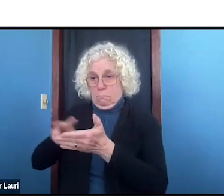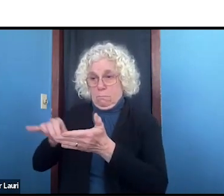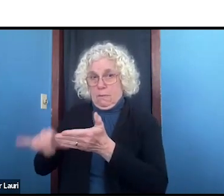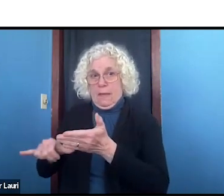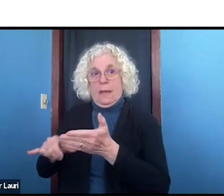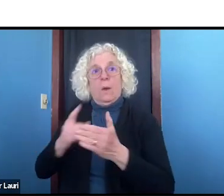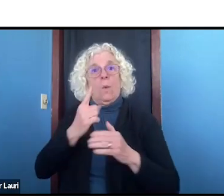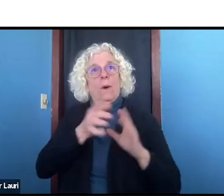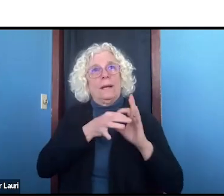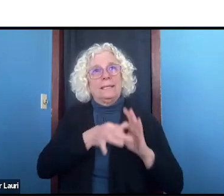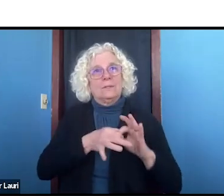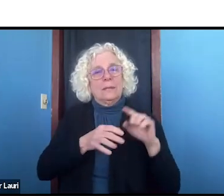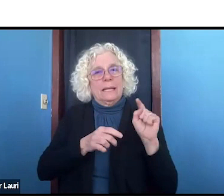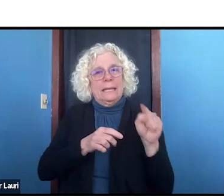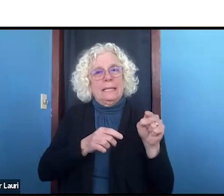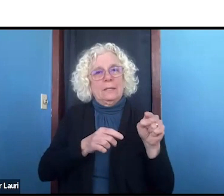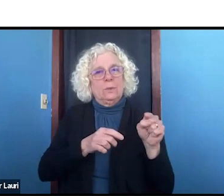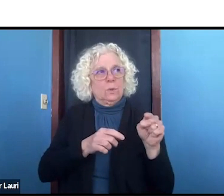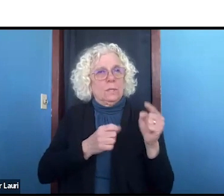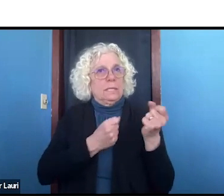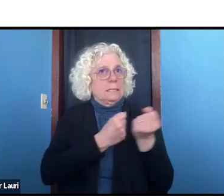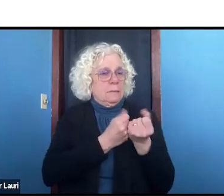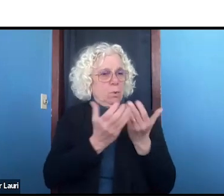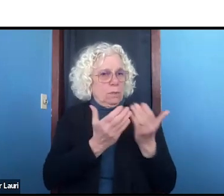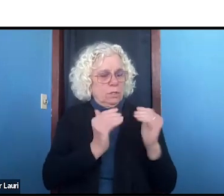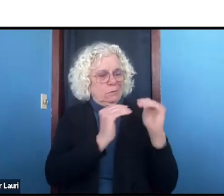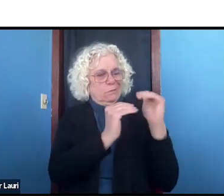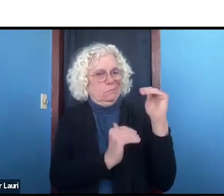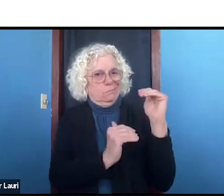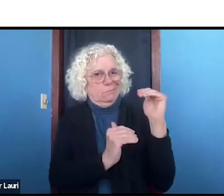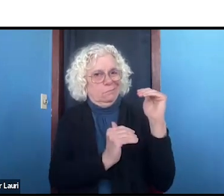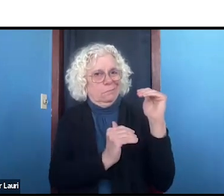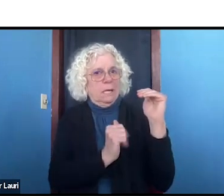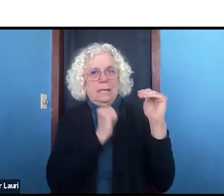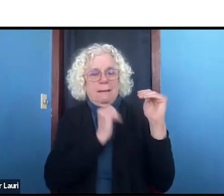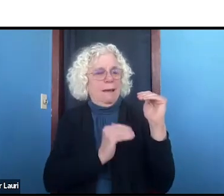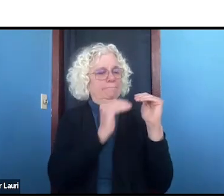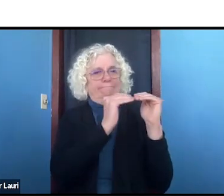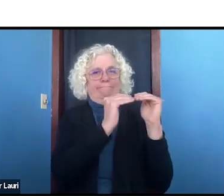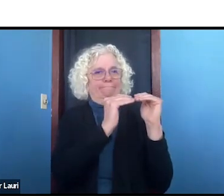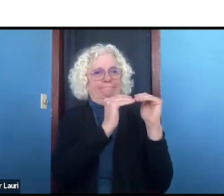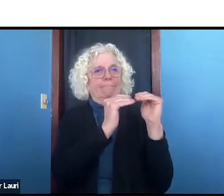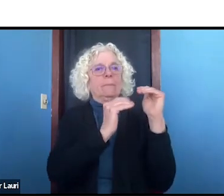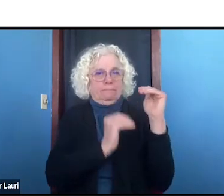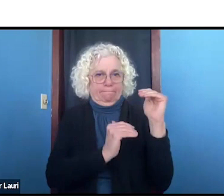to the disparity in supports and services. So we're looking at the things that are not related